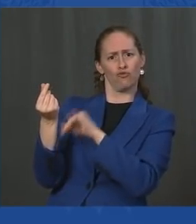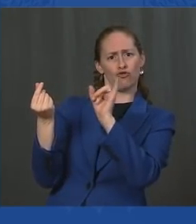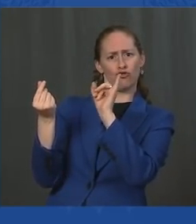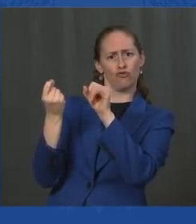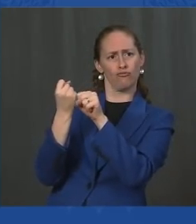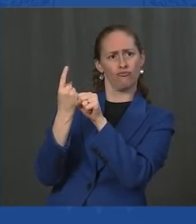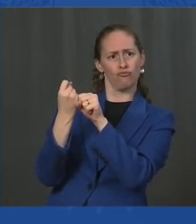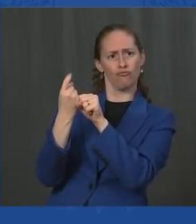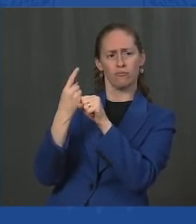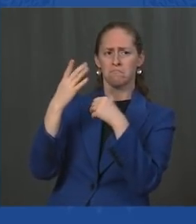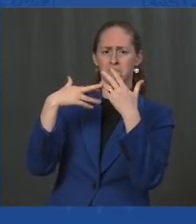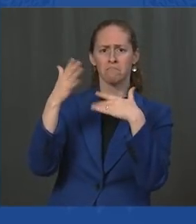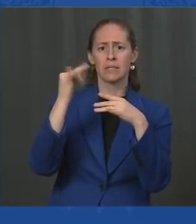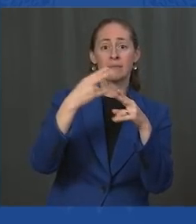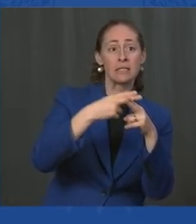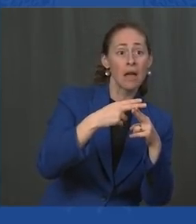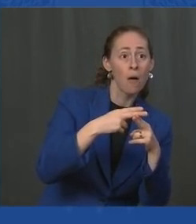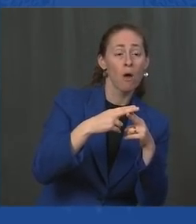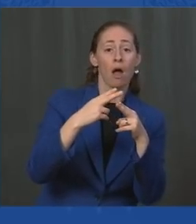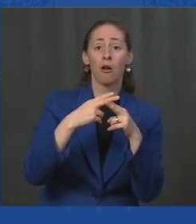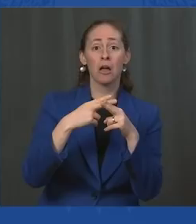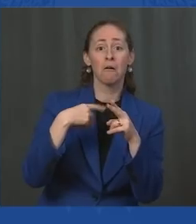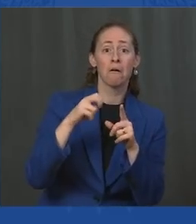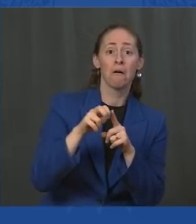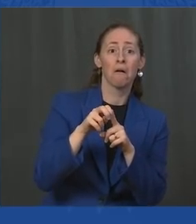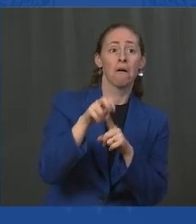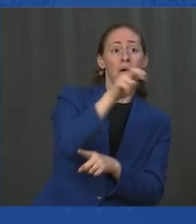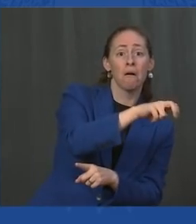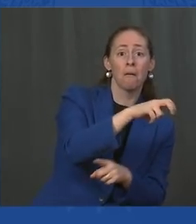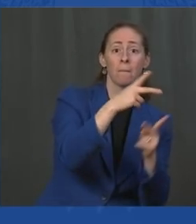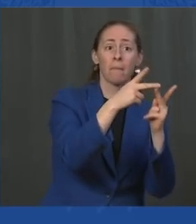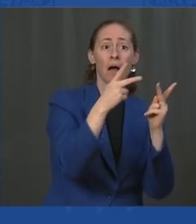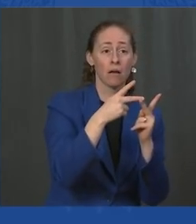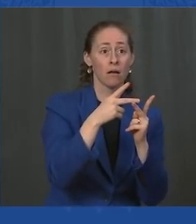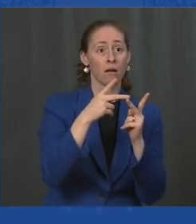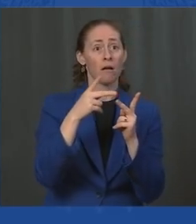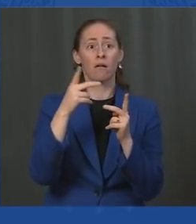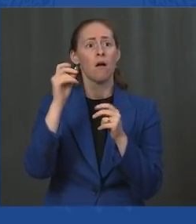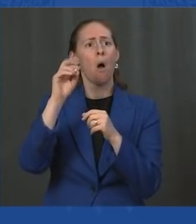But the insurance companies, in the face of the strongest storm since 1850,